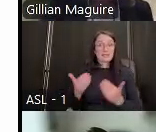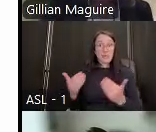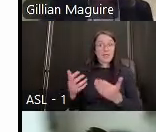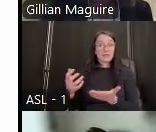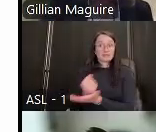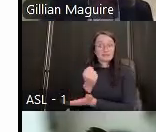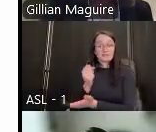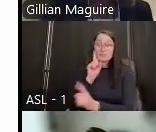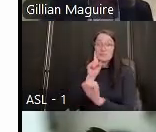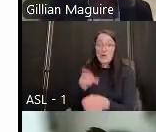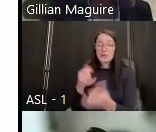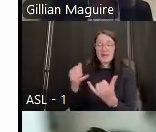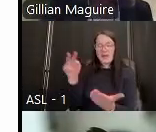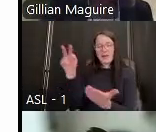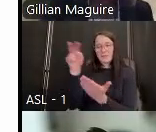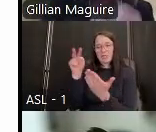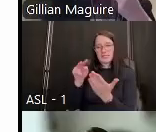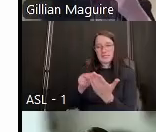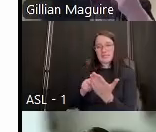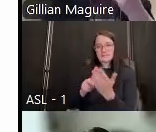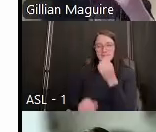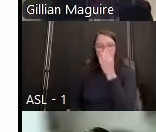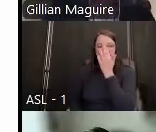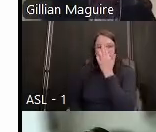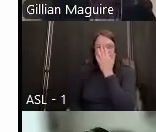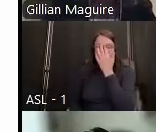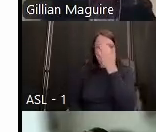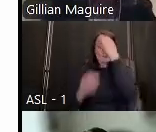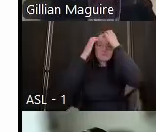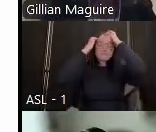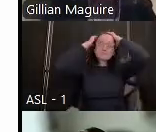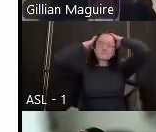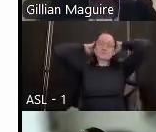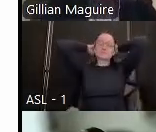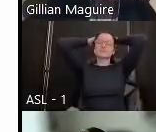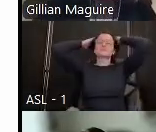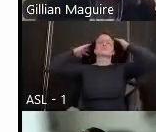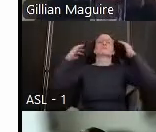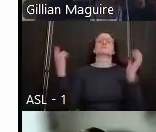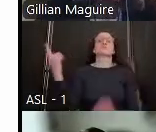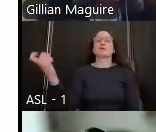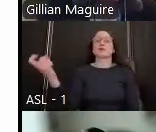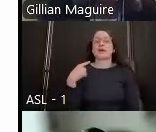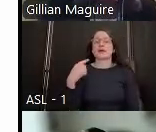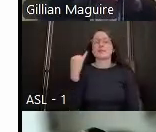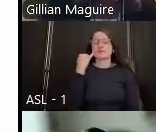see what we have. Um, so someone asked about if there's any materials to share with um, potential